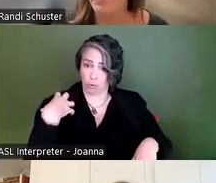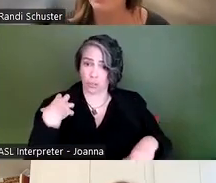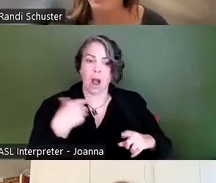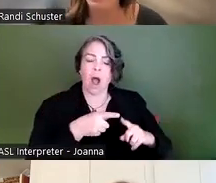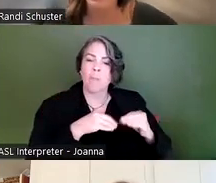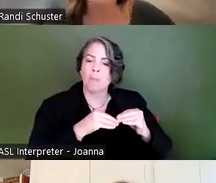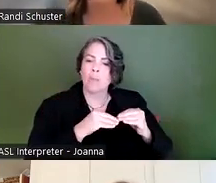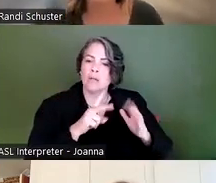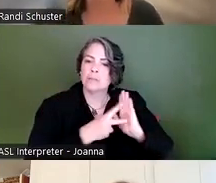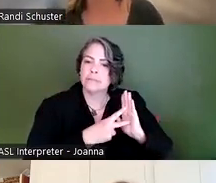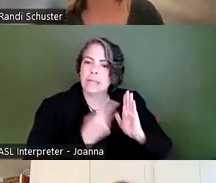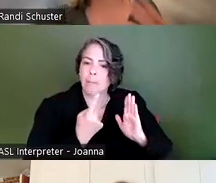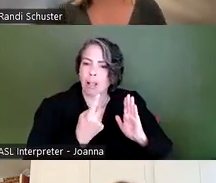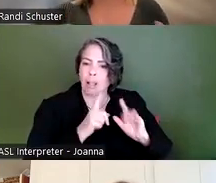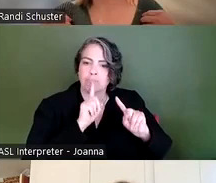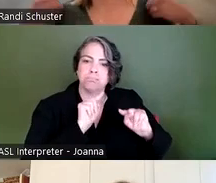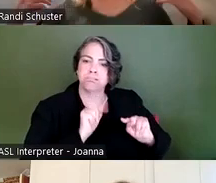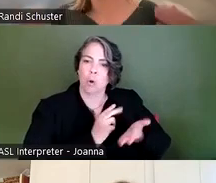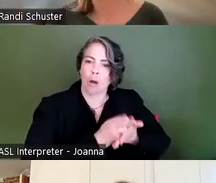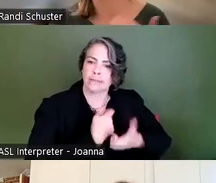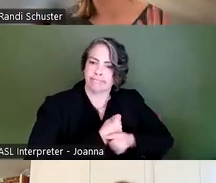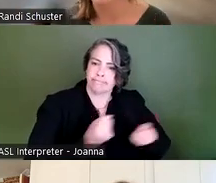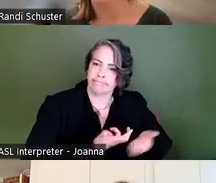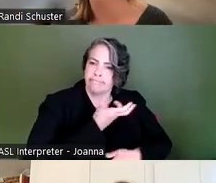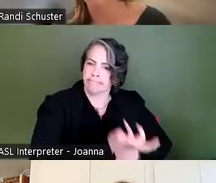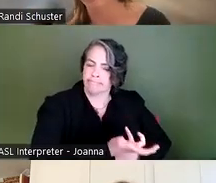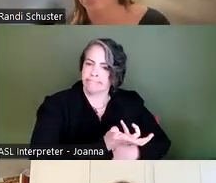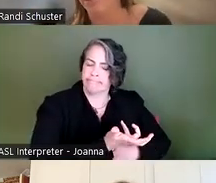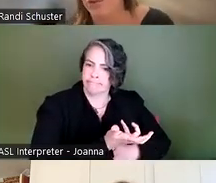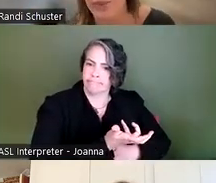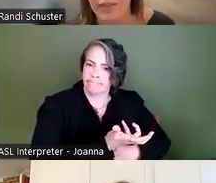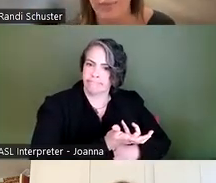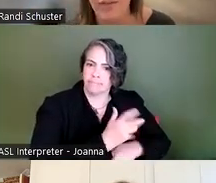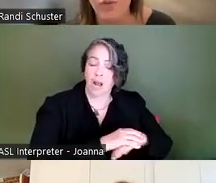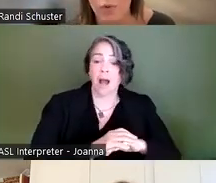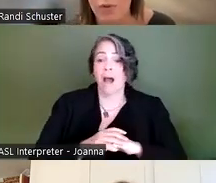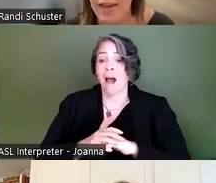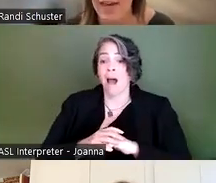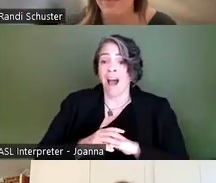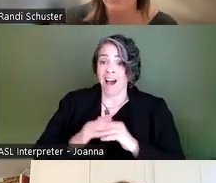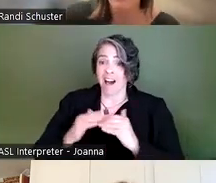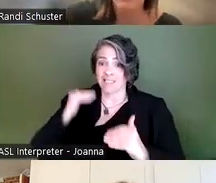that they answered honestly, compared to only about half who were screened by school staff.